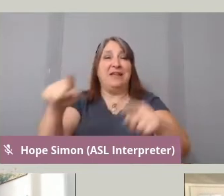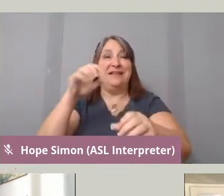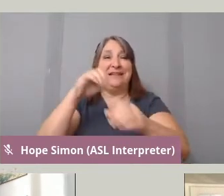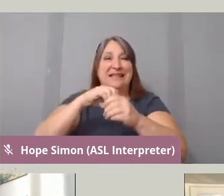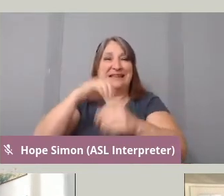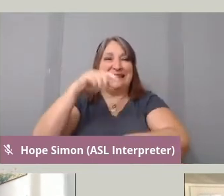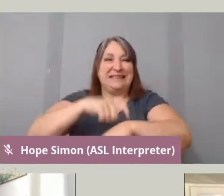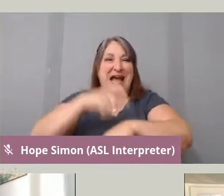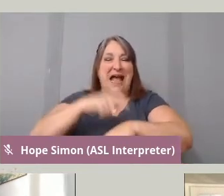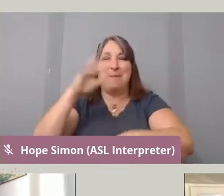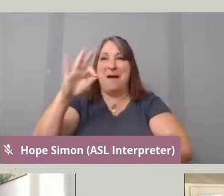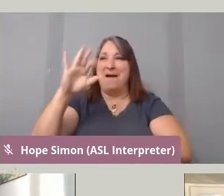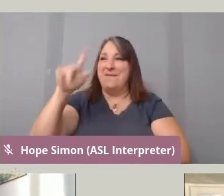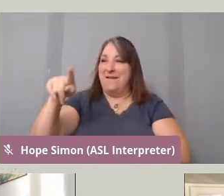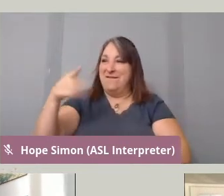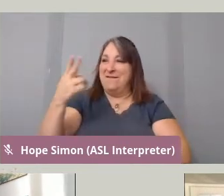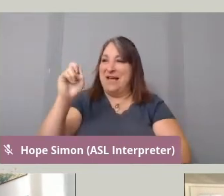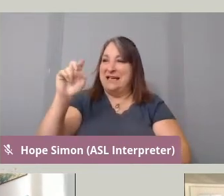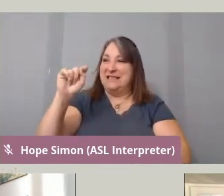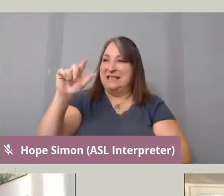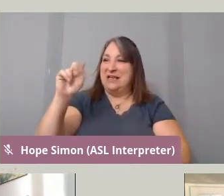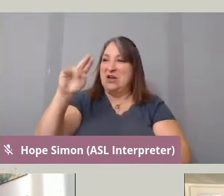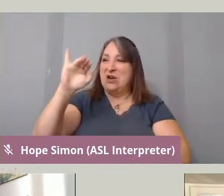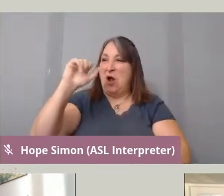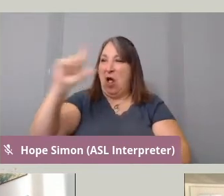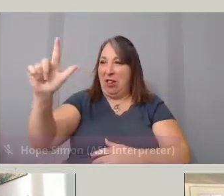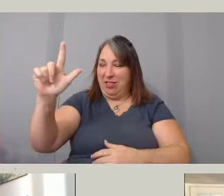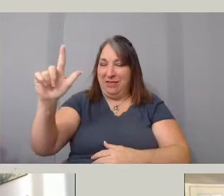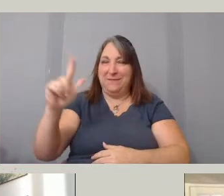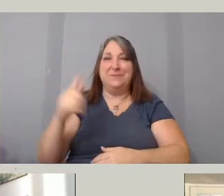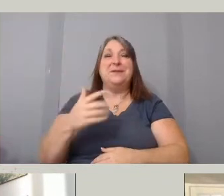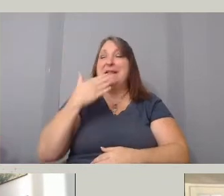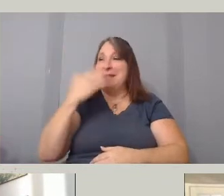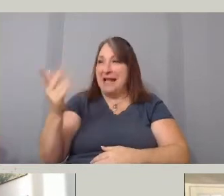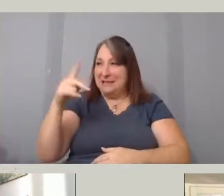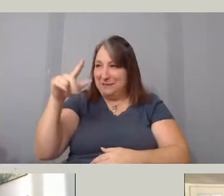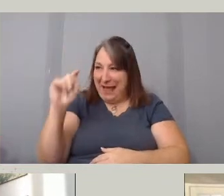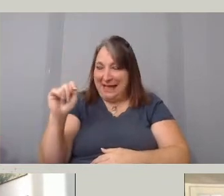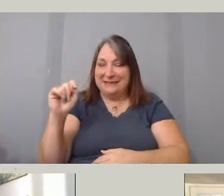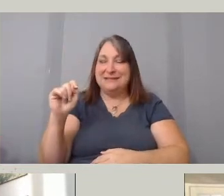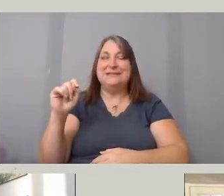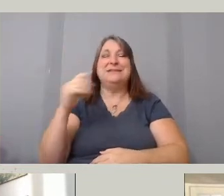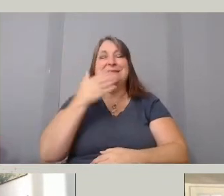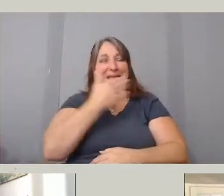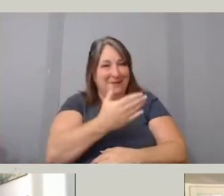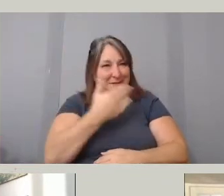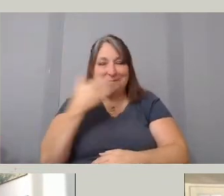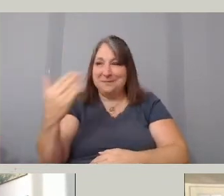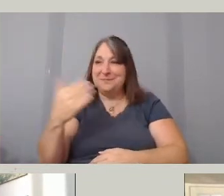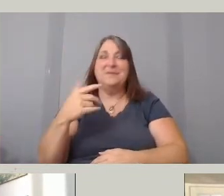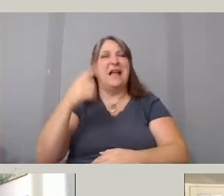Thank you for joining us today Monika. Thanks Pat. And I think all of you know, what Firelight is.